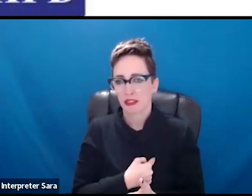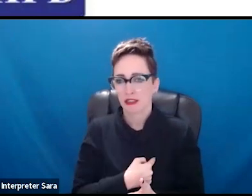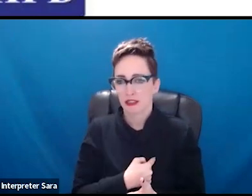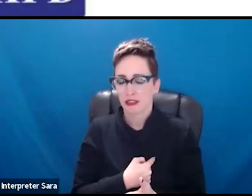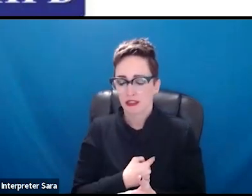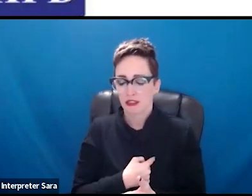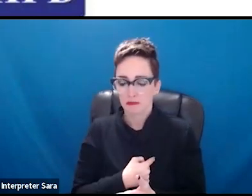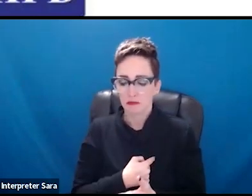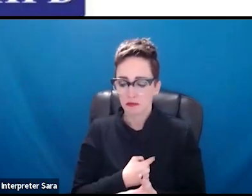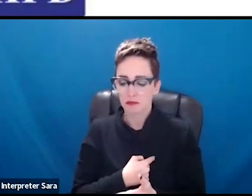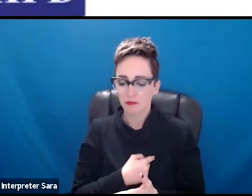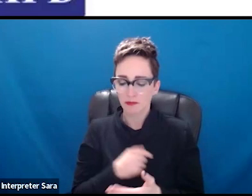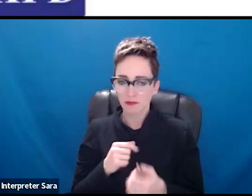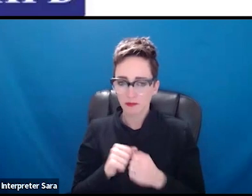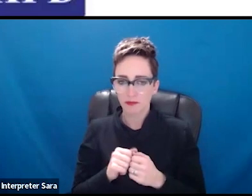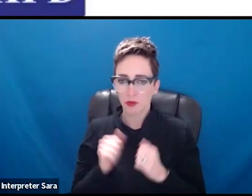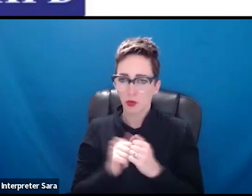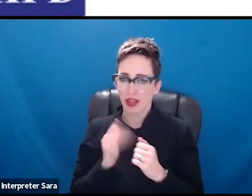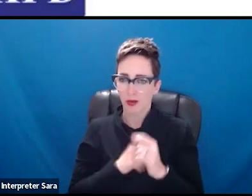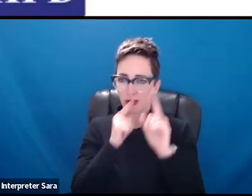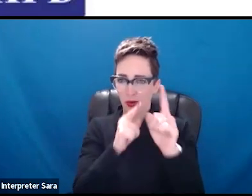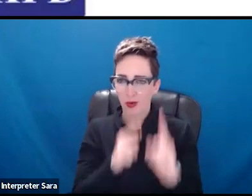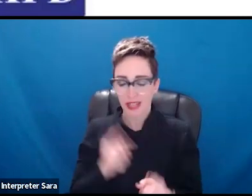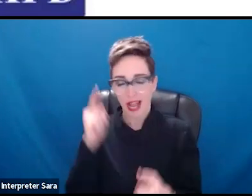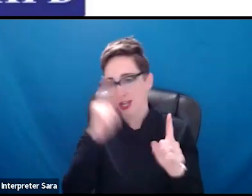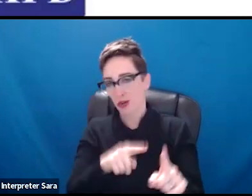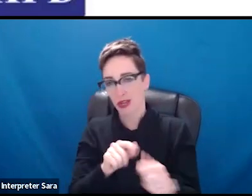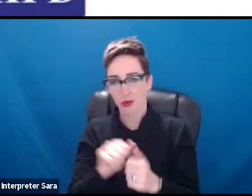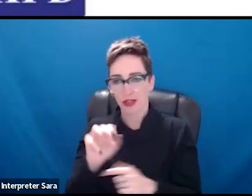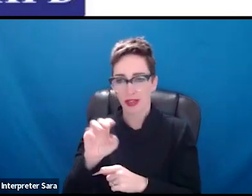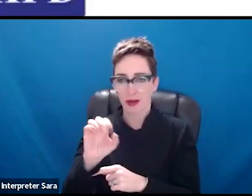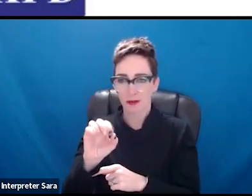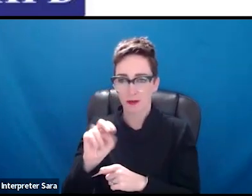And I agree with what Monica described. This is truly I'm an old guy.